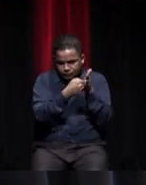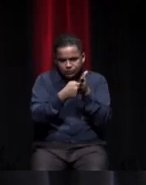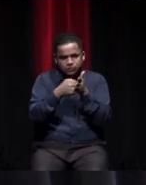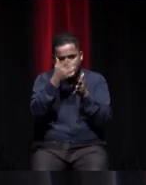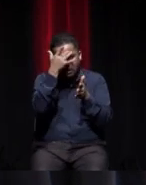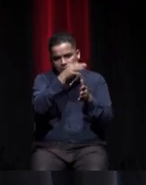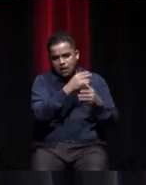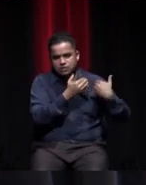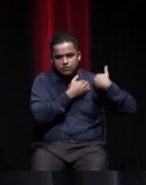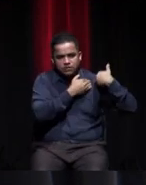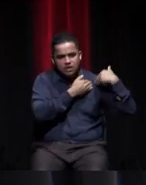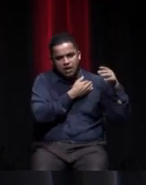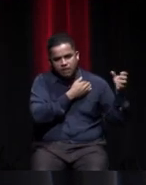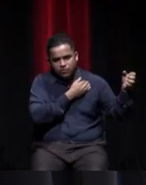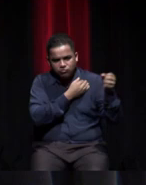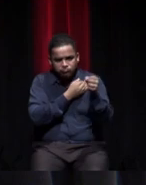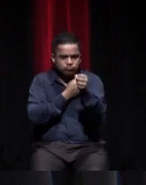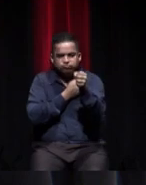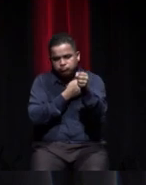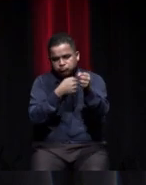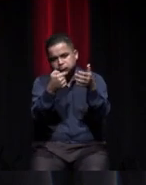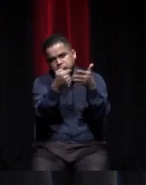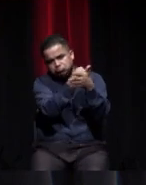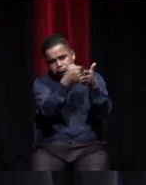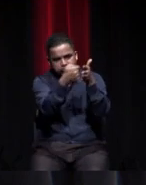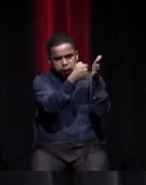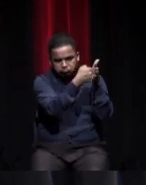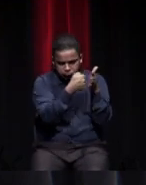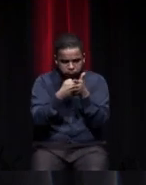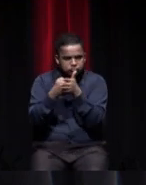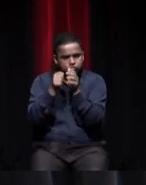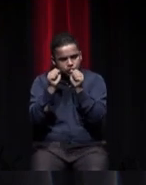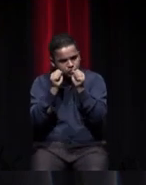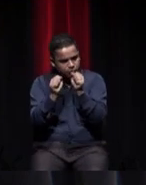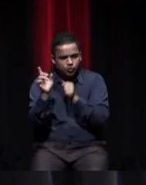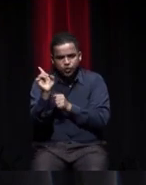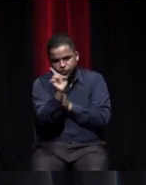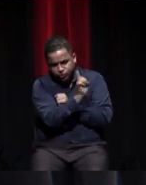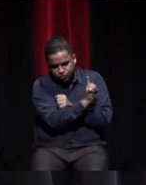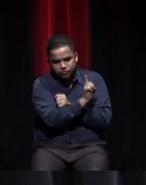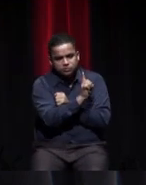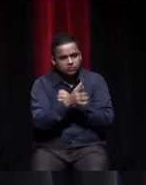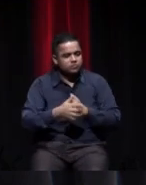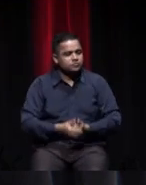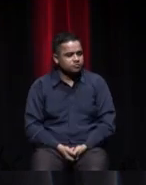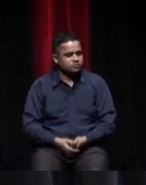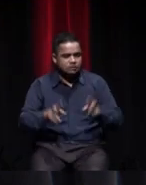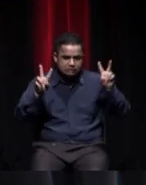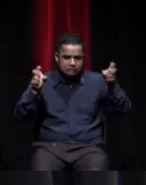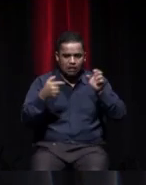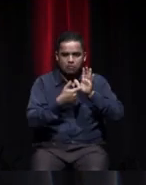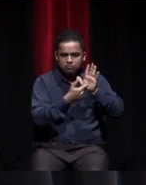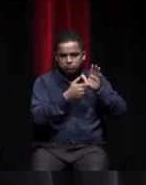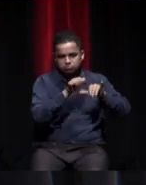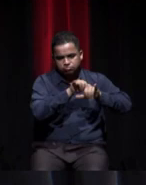So, they can go to you during the speeches and these questions are brought to the stage. Thank you.